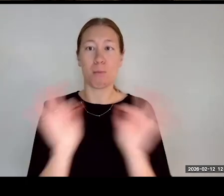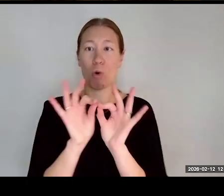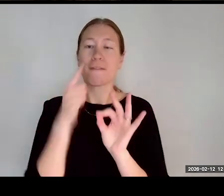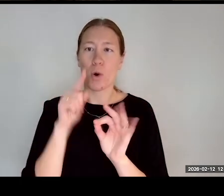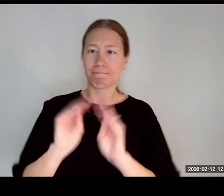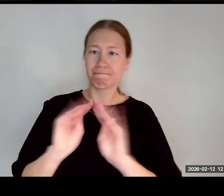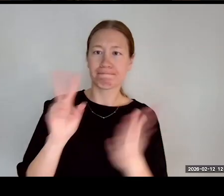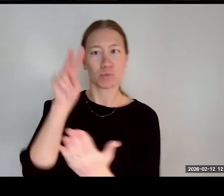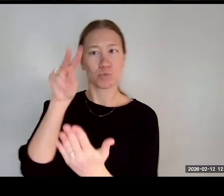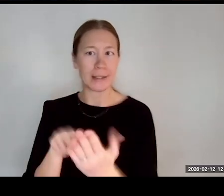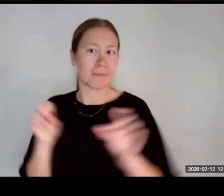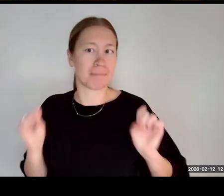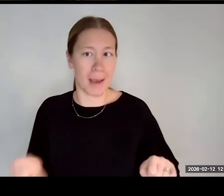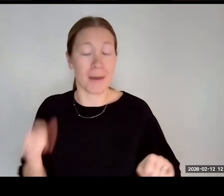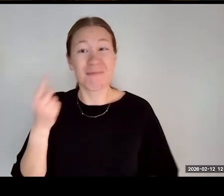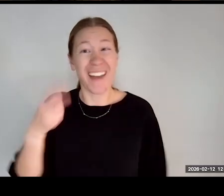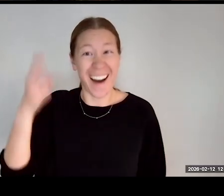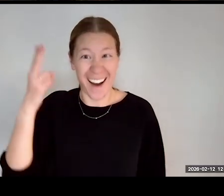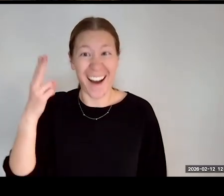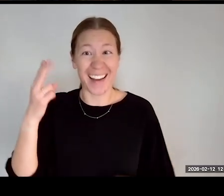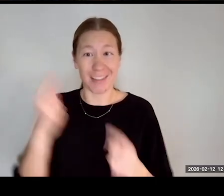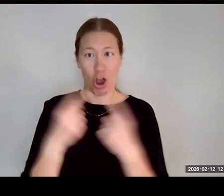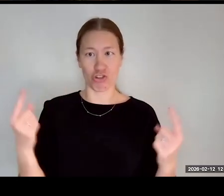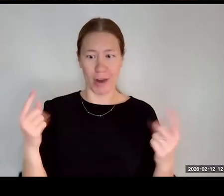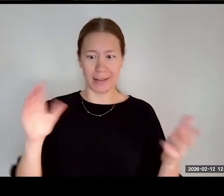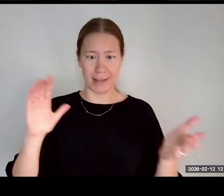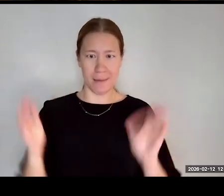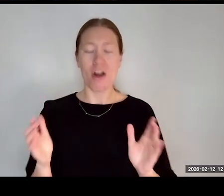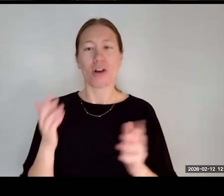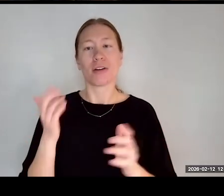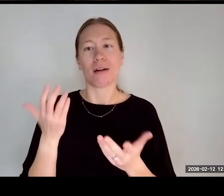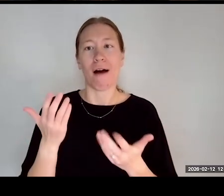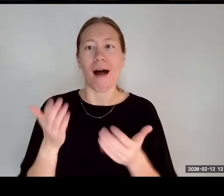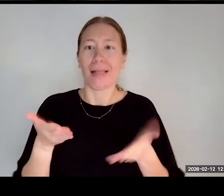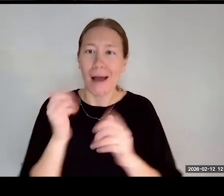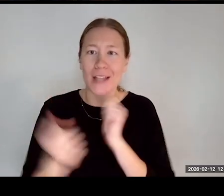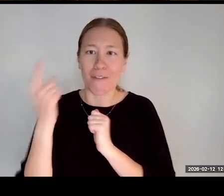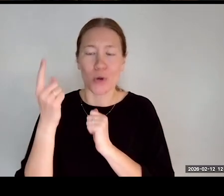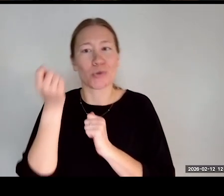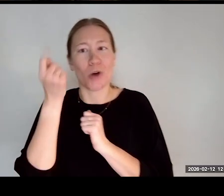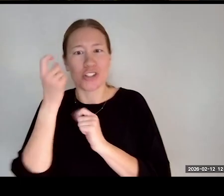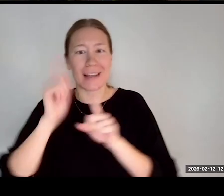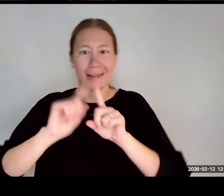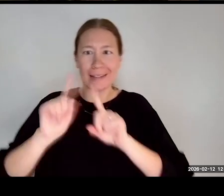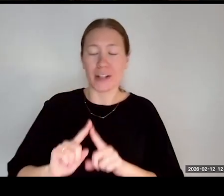and high contrast is going to make it easier for everyone to distinguish between page elements. So whether that's text on background